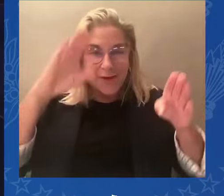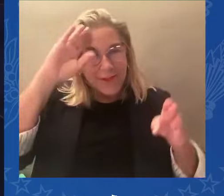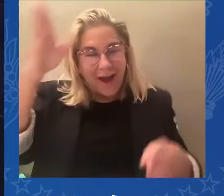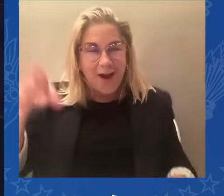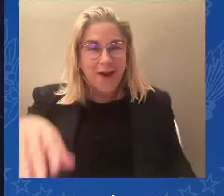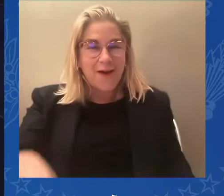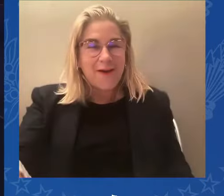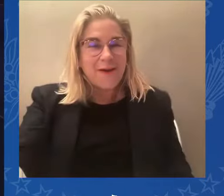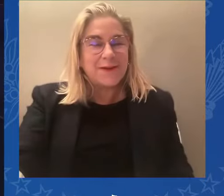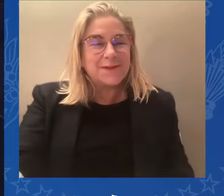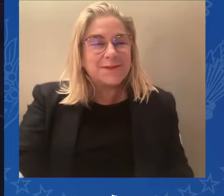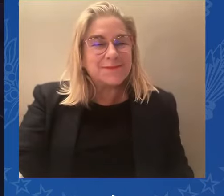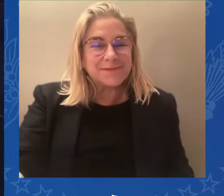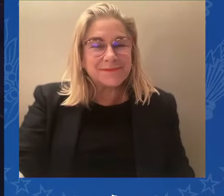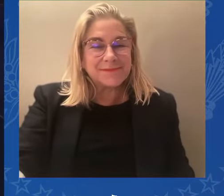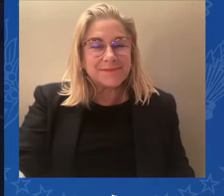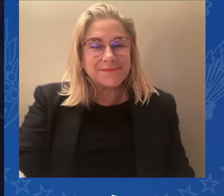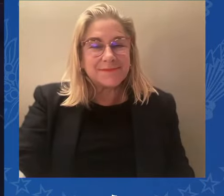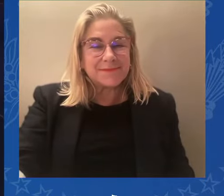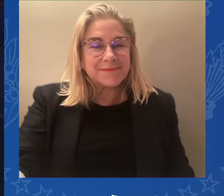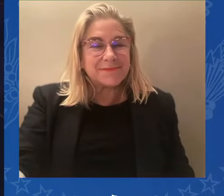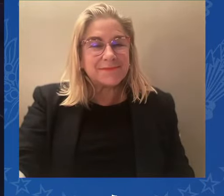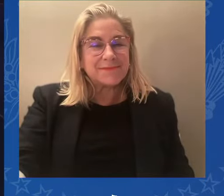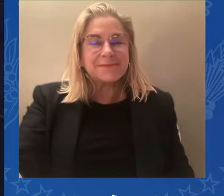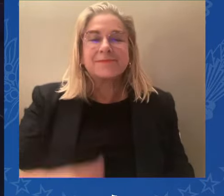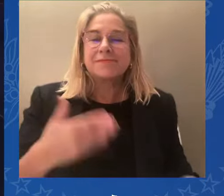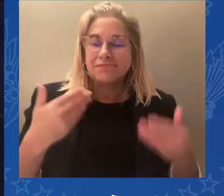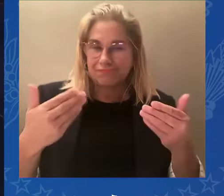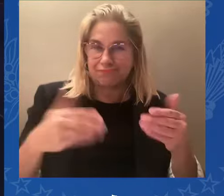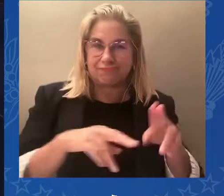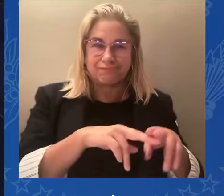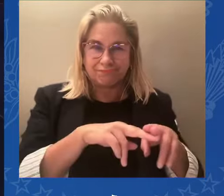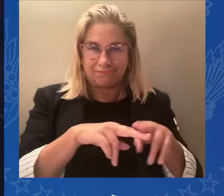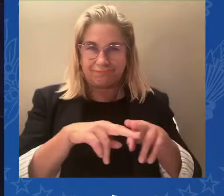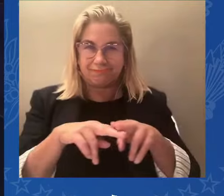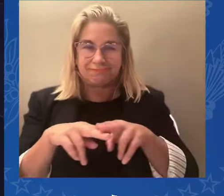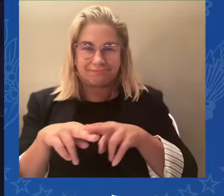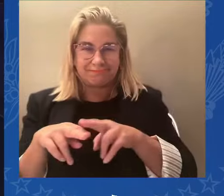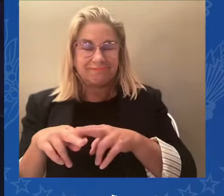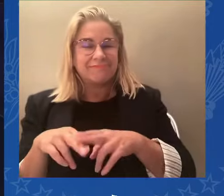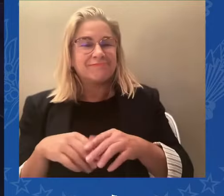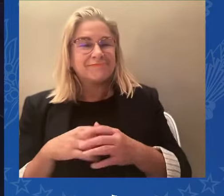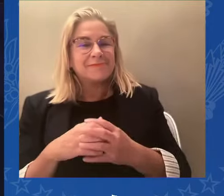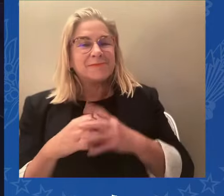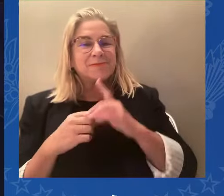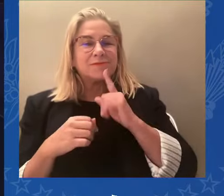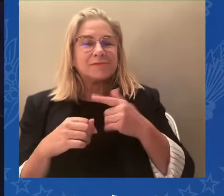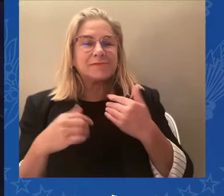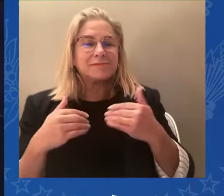Please have a seat. I’m honored to be with so many friends. The CBC, you put your trust in me.